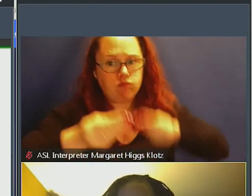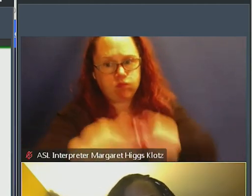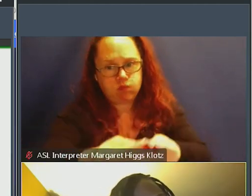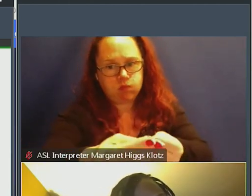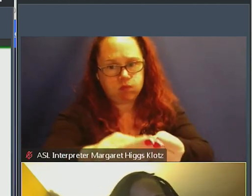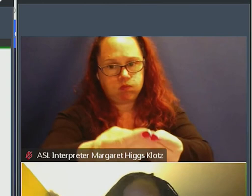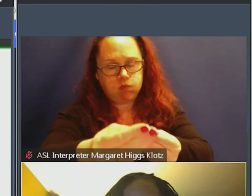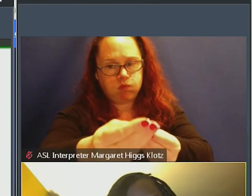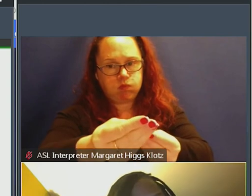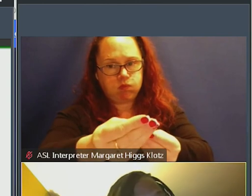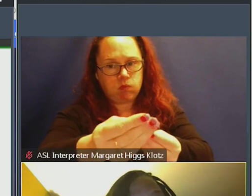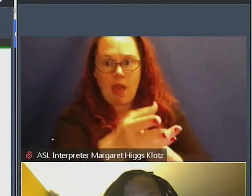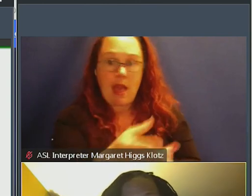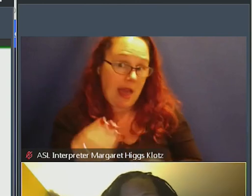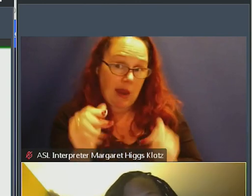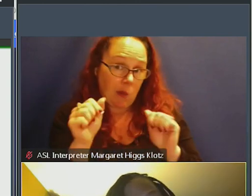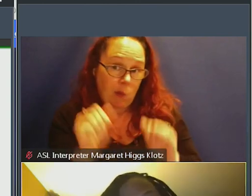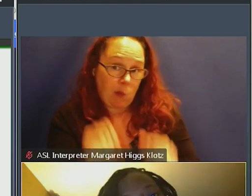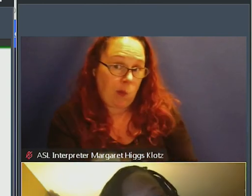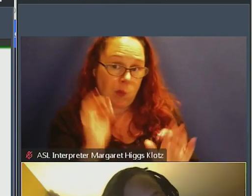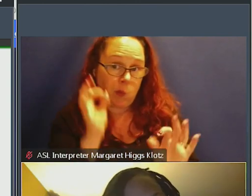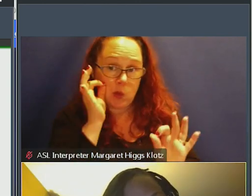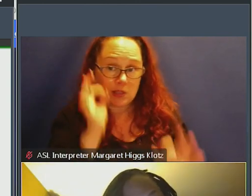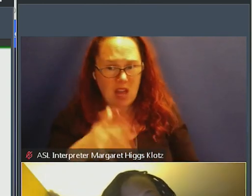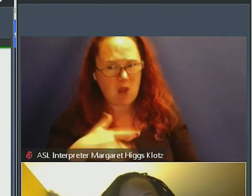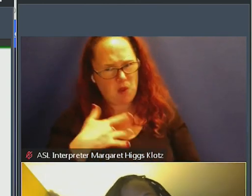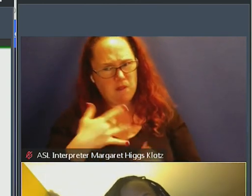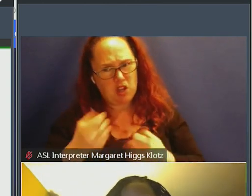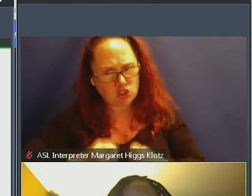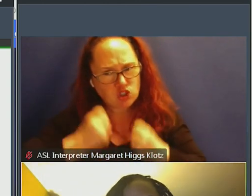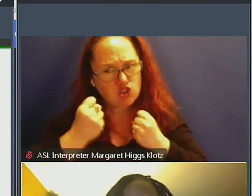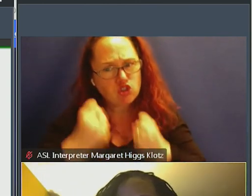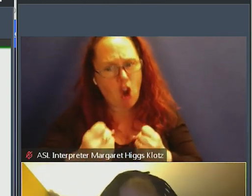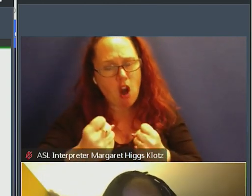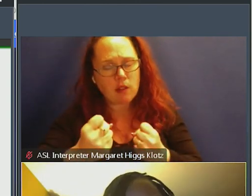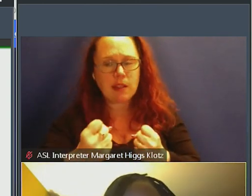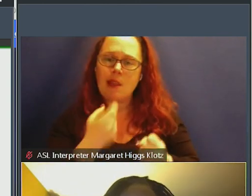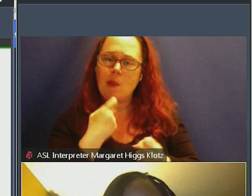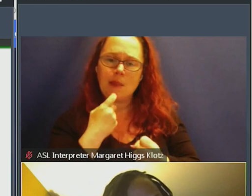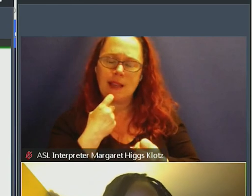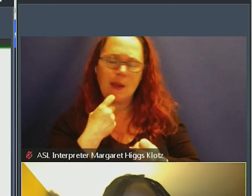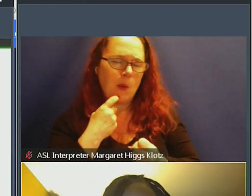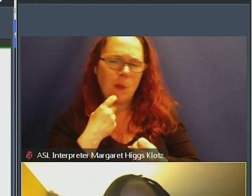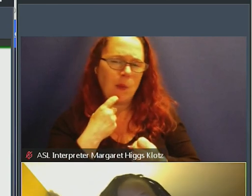And we can decide that we feel so strongly about something that we want to say. You know, this is just not a good idea.